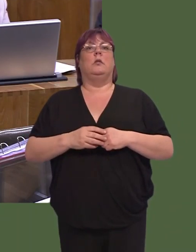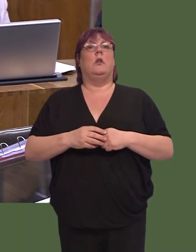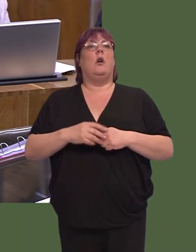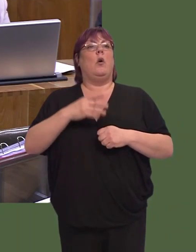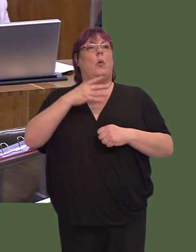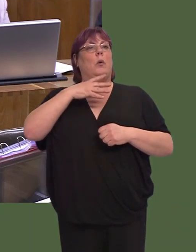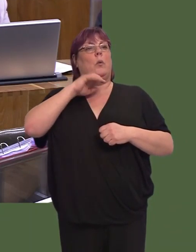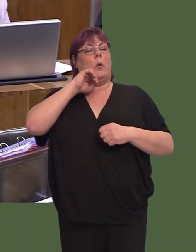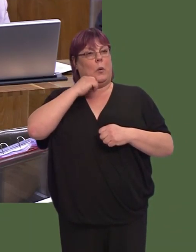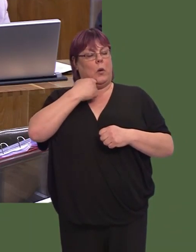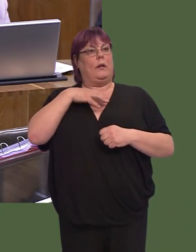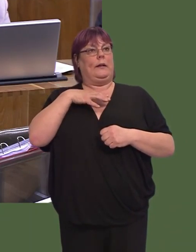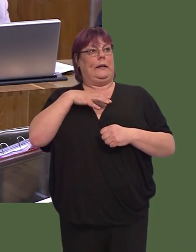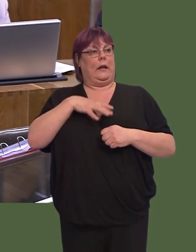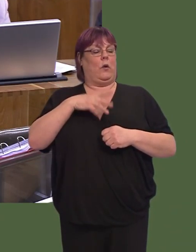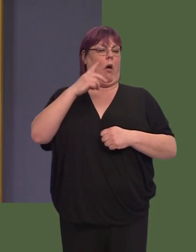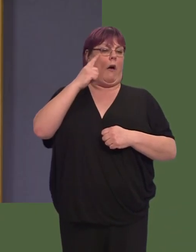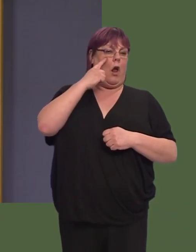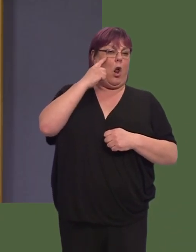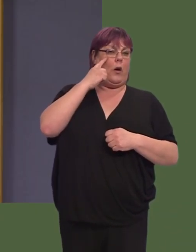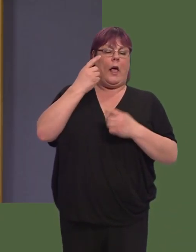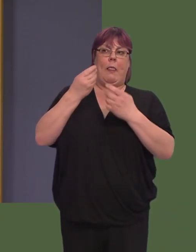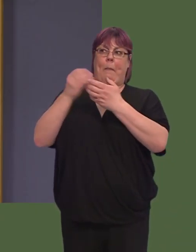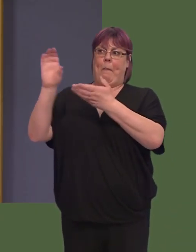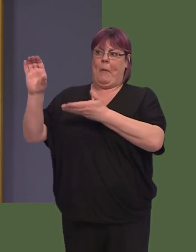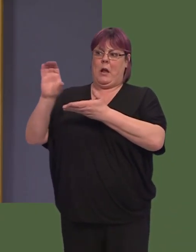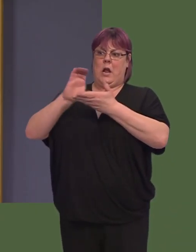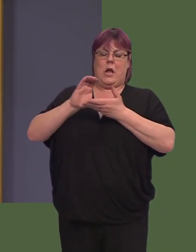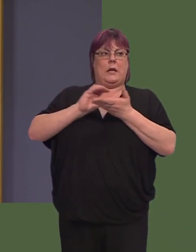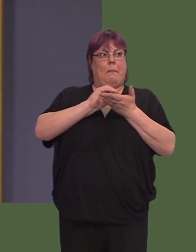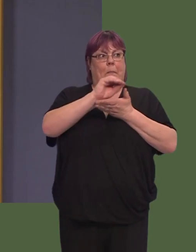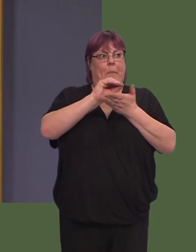fundamental look at how we use that subsidy money, including both revenue and capital